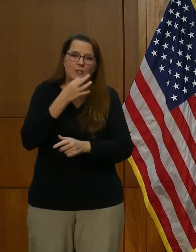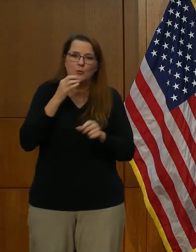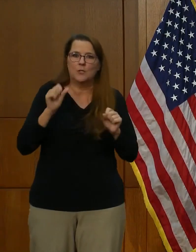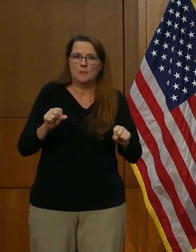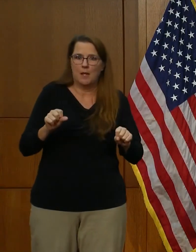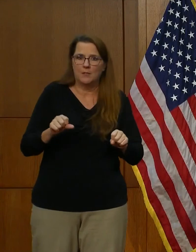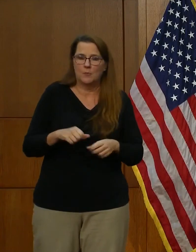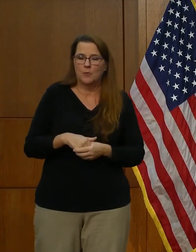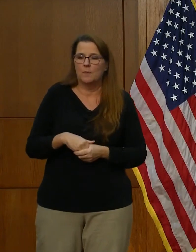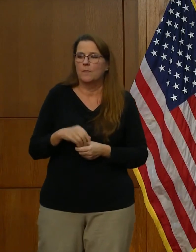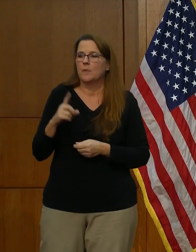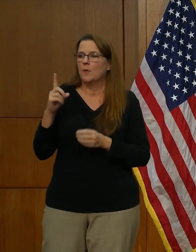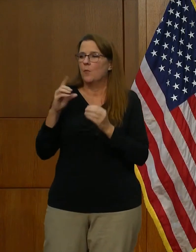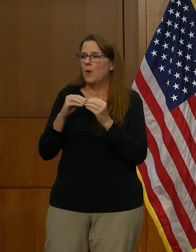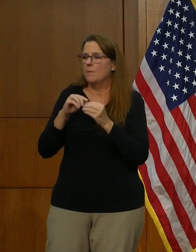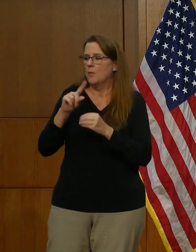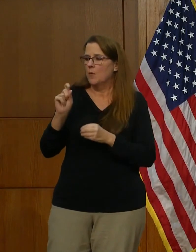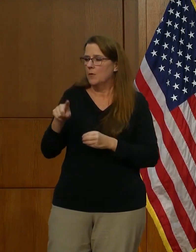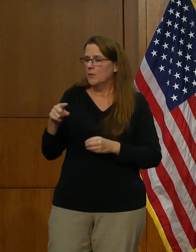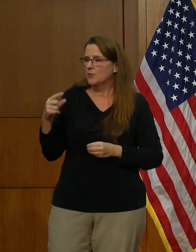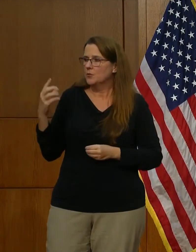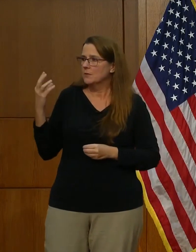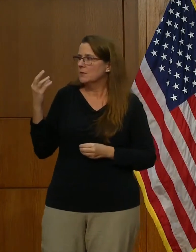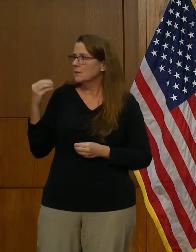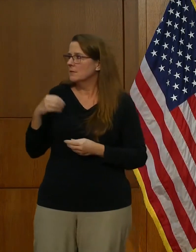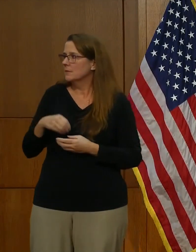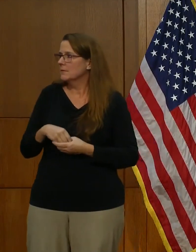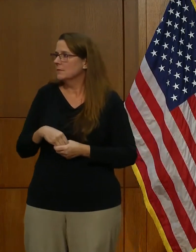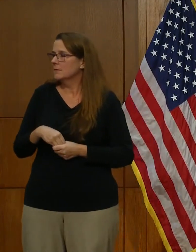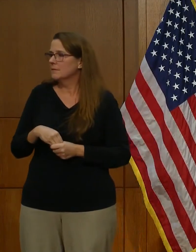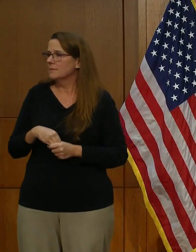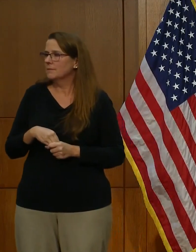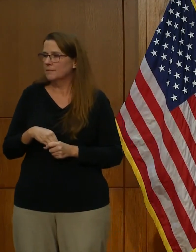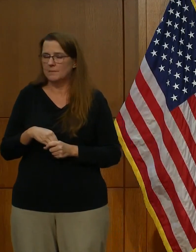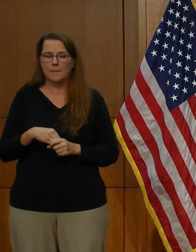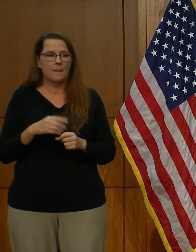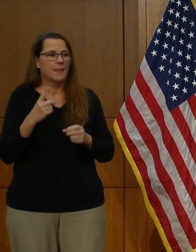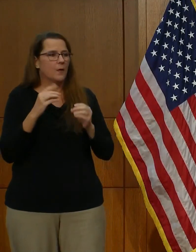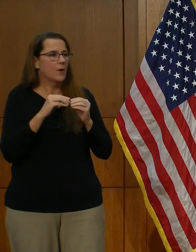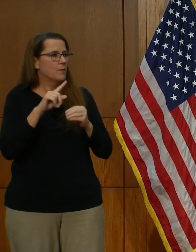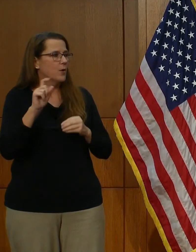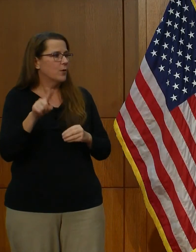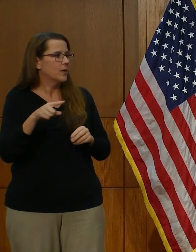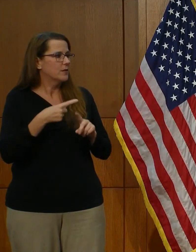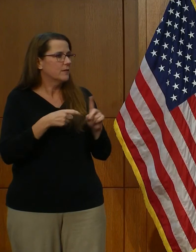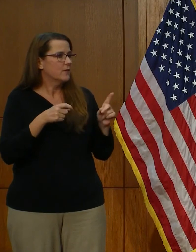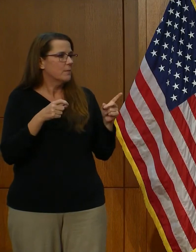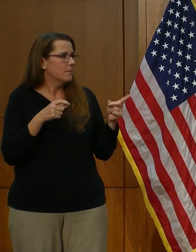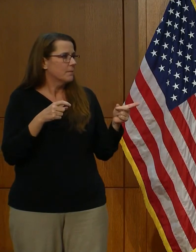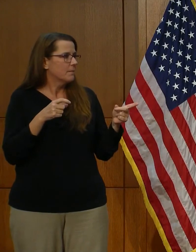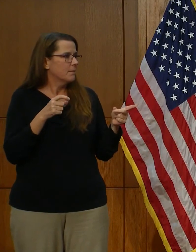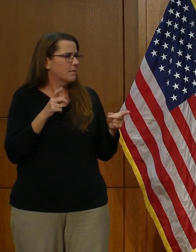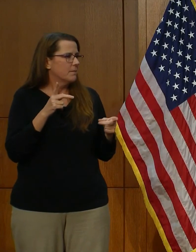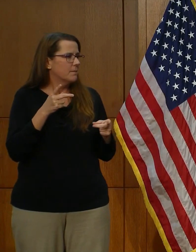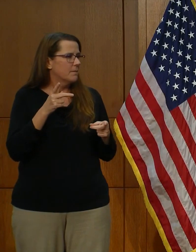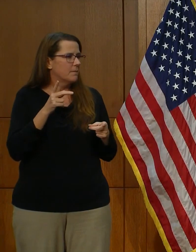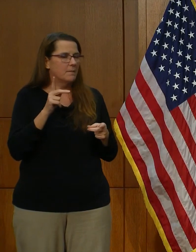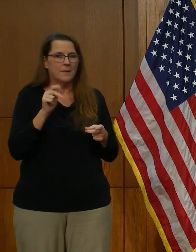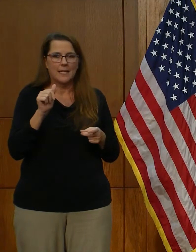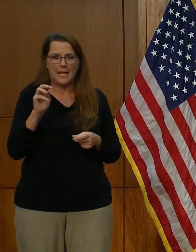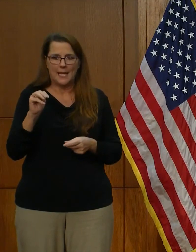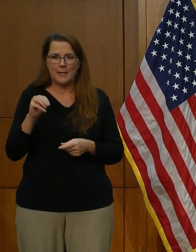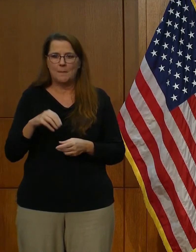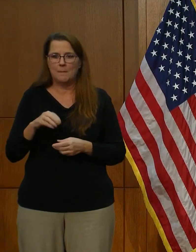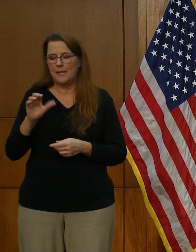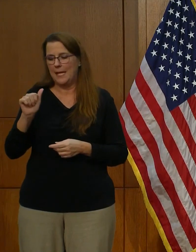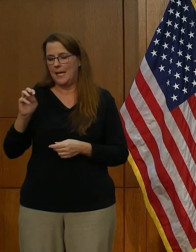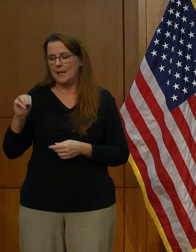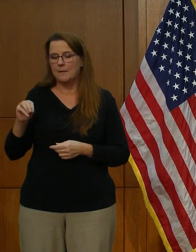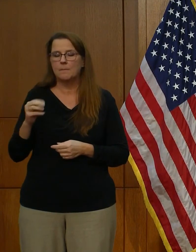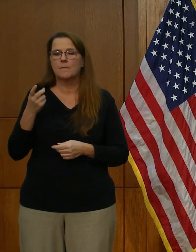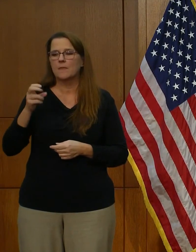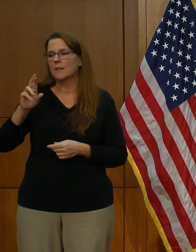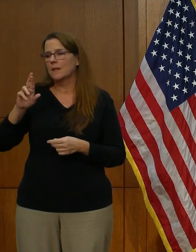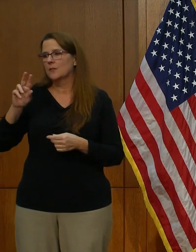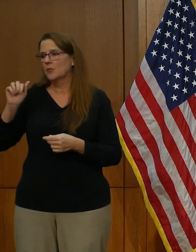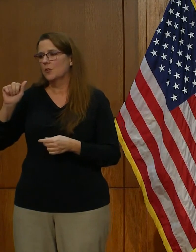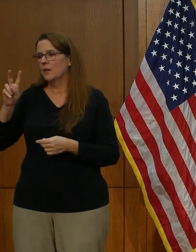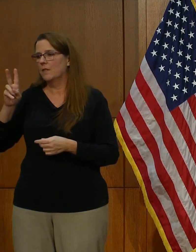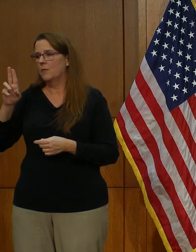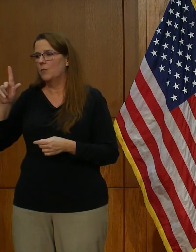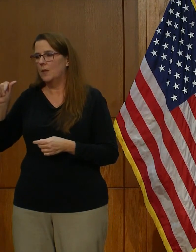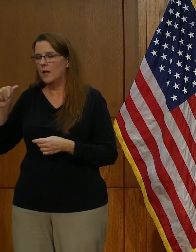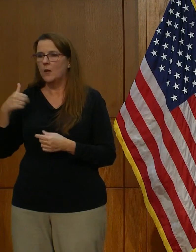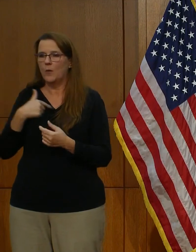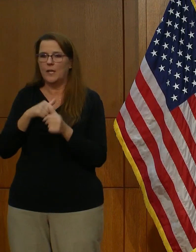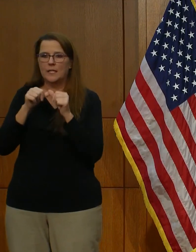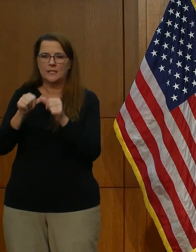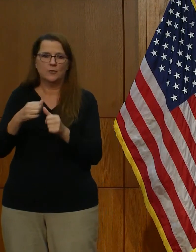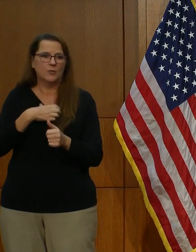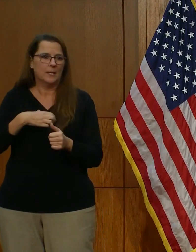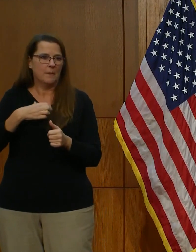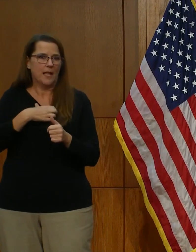VACCINATED AS SOON AS SHE CAME.